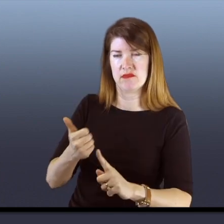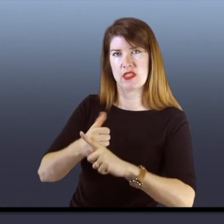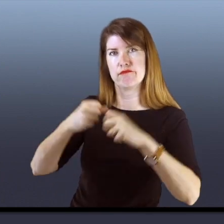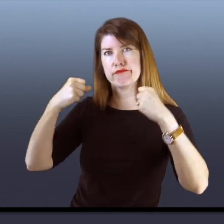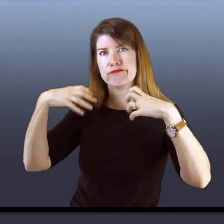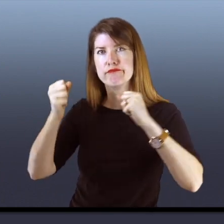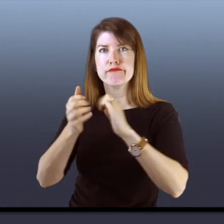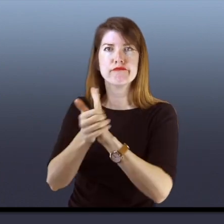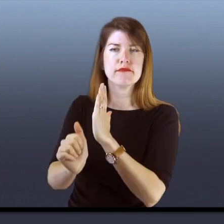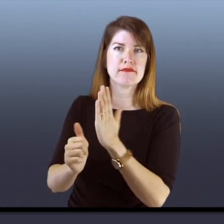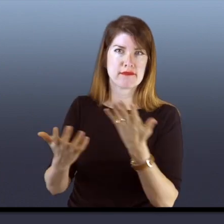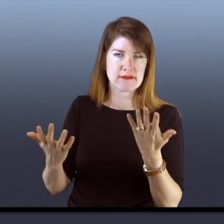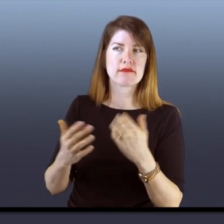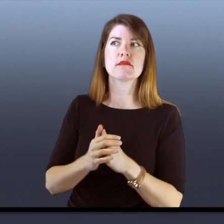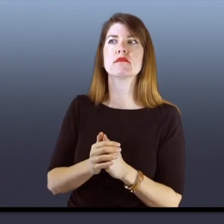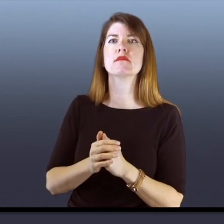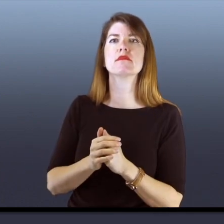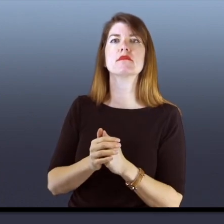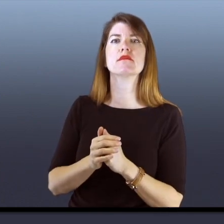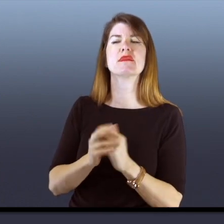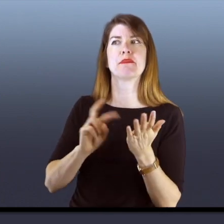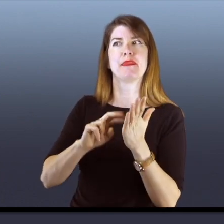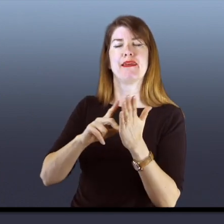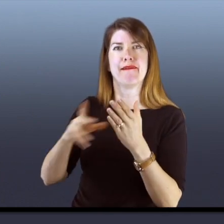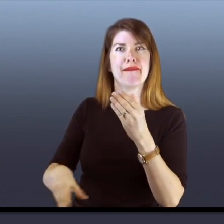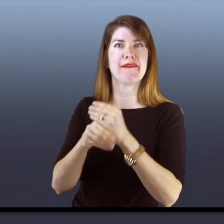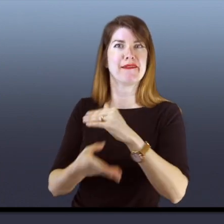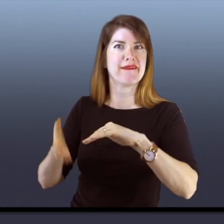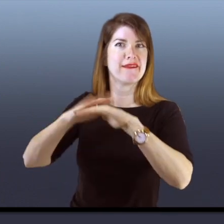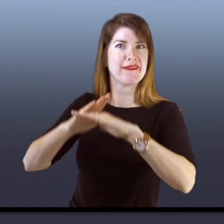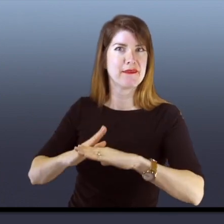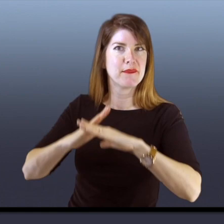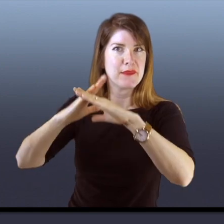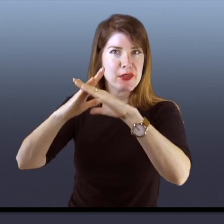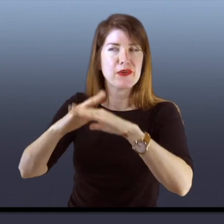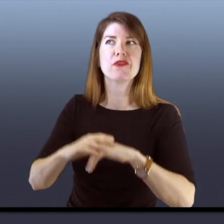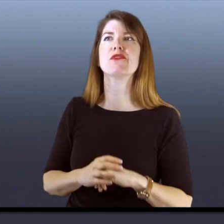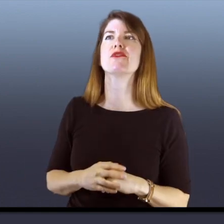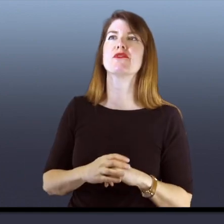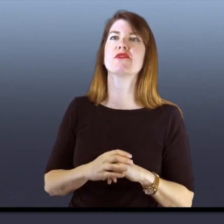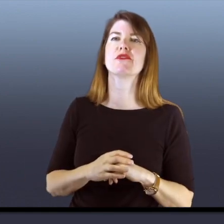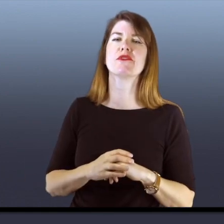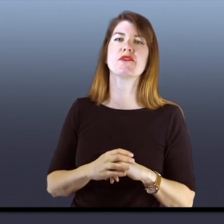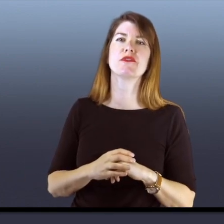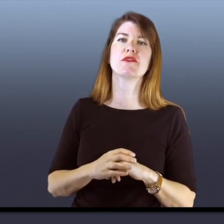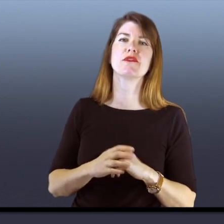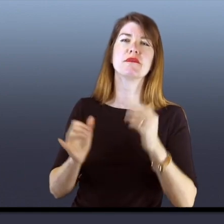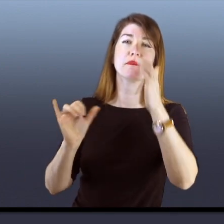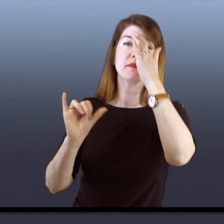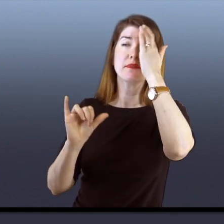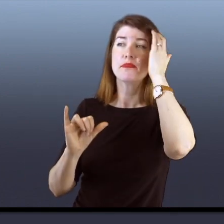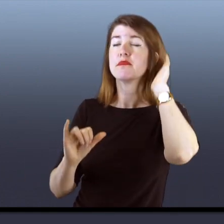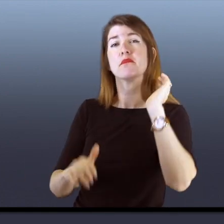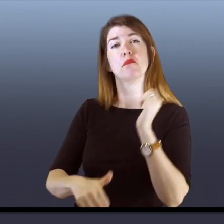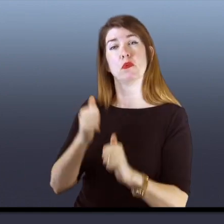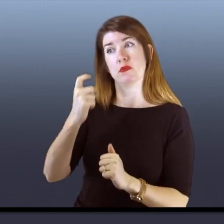In addition to that, most mental health clinicians and therapy offices do not have staff interpreters.